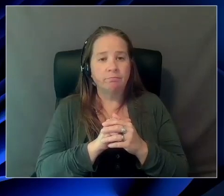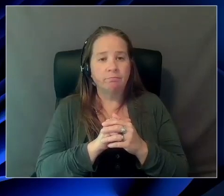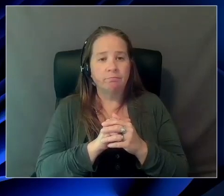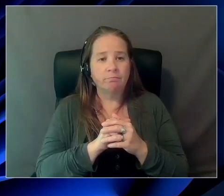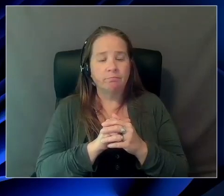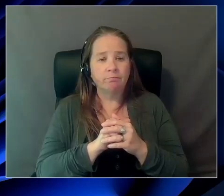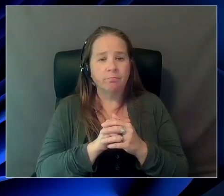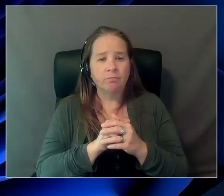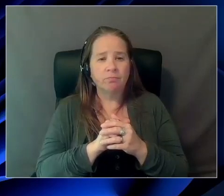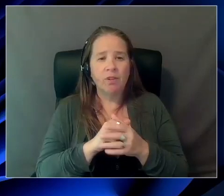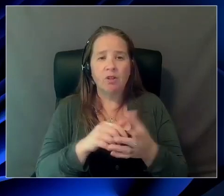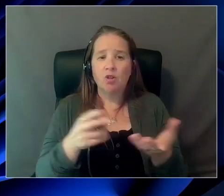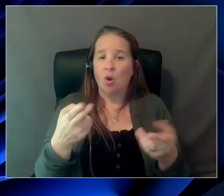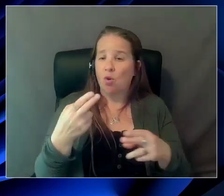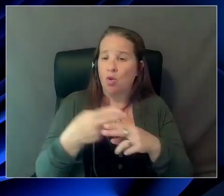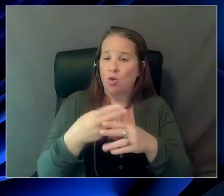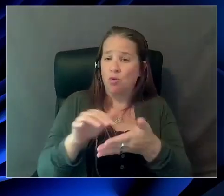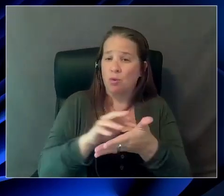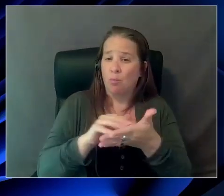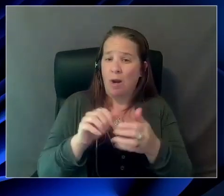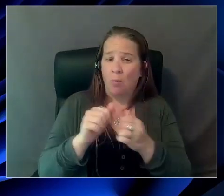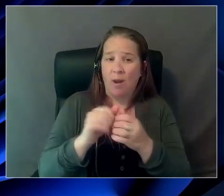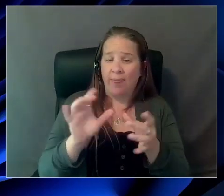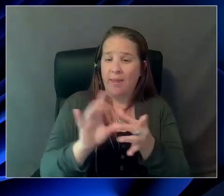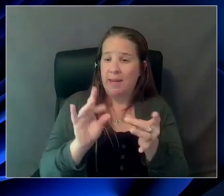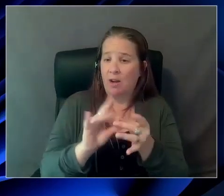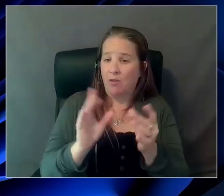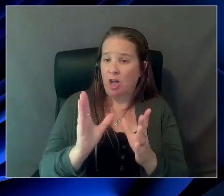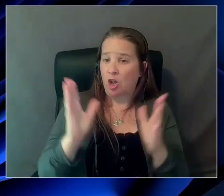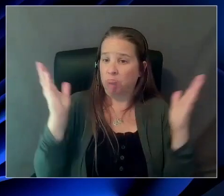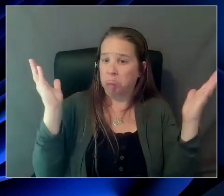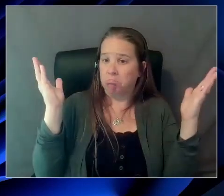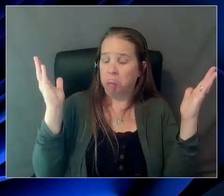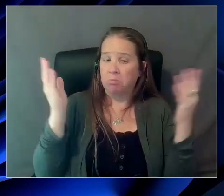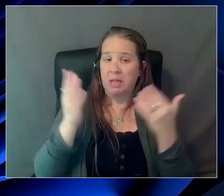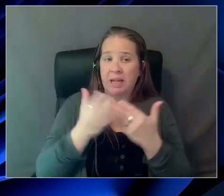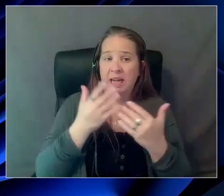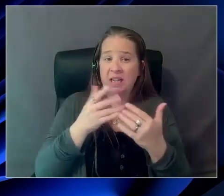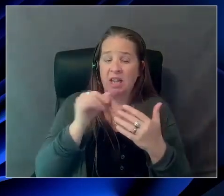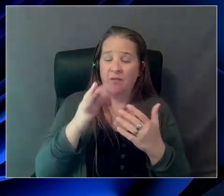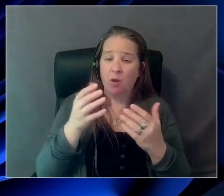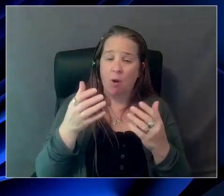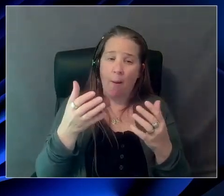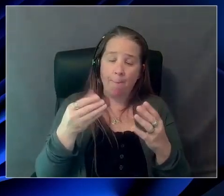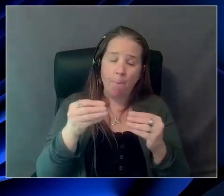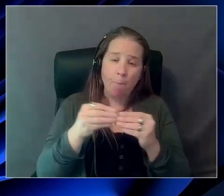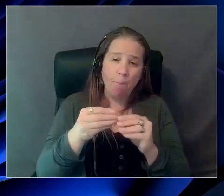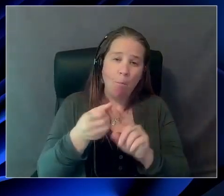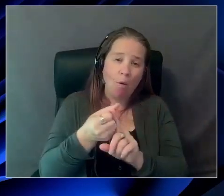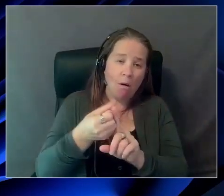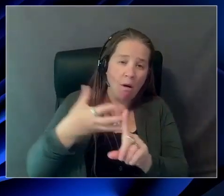You can use brail with narrator easily accessible if you want a more comprehensive settings for accessibility,